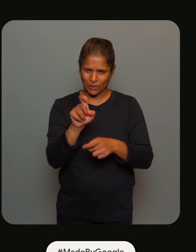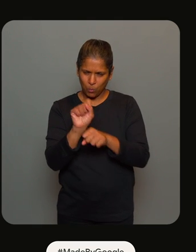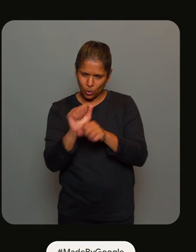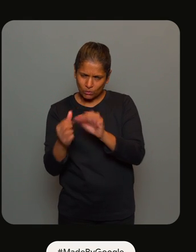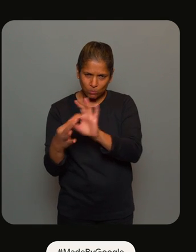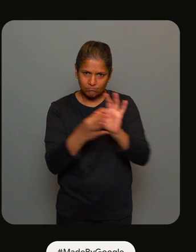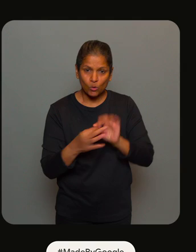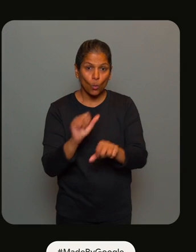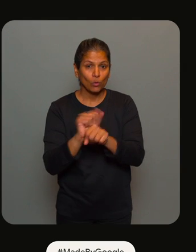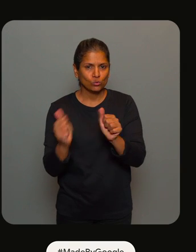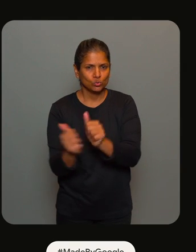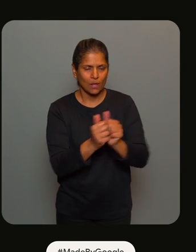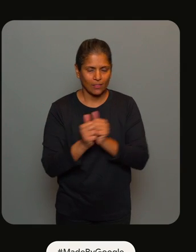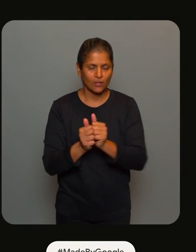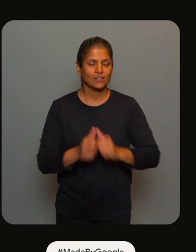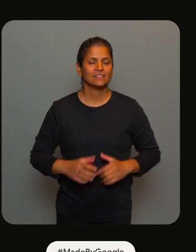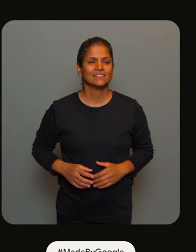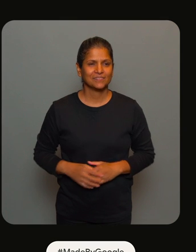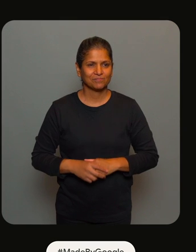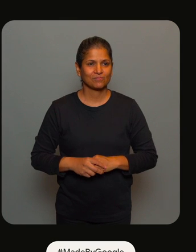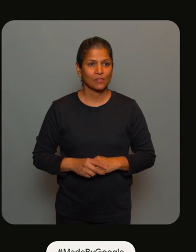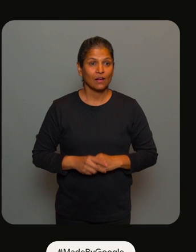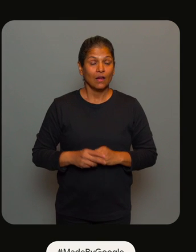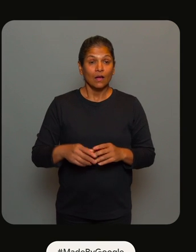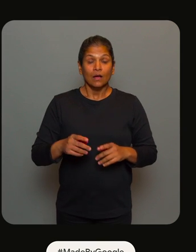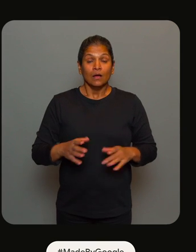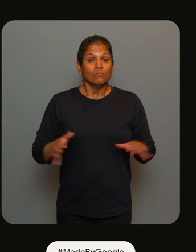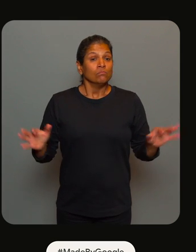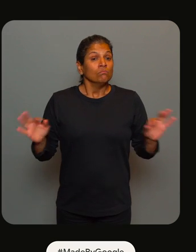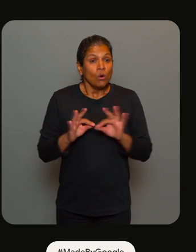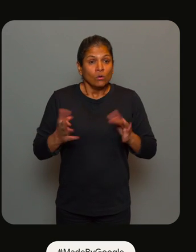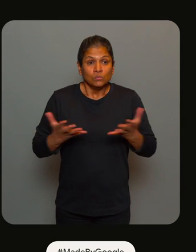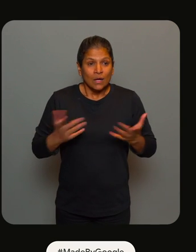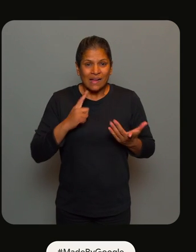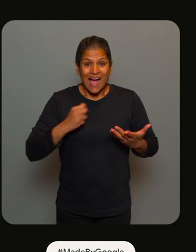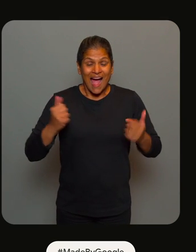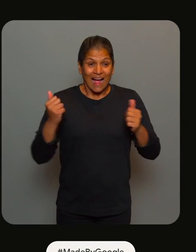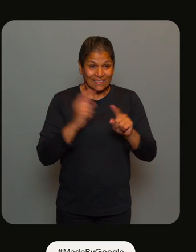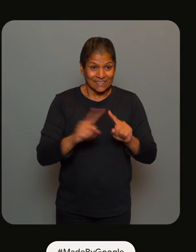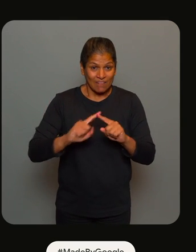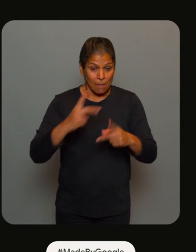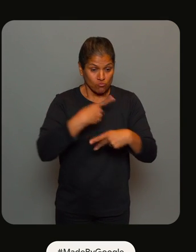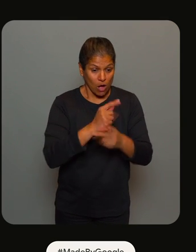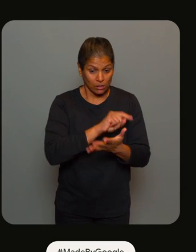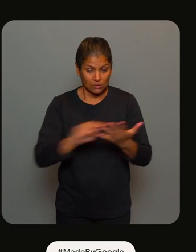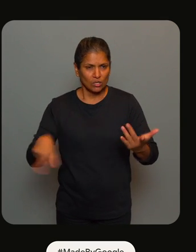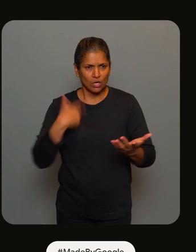But just as important is how they look together, inside and out.